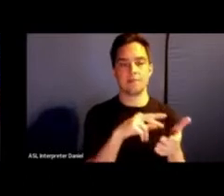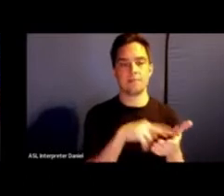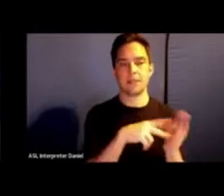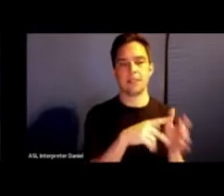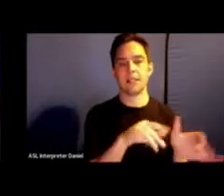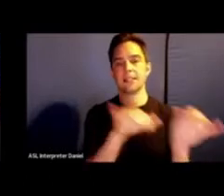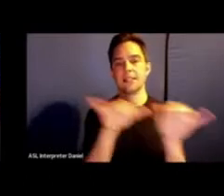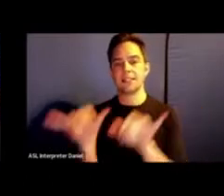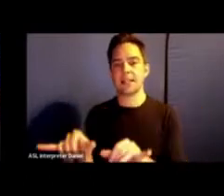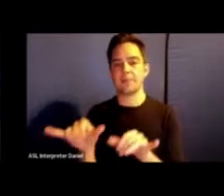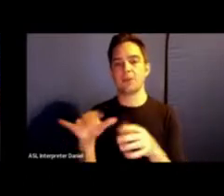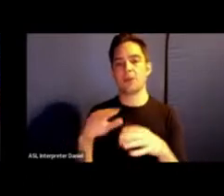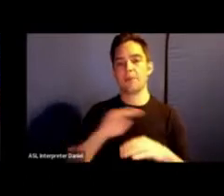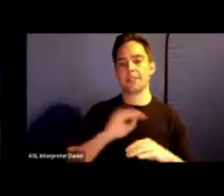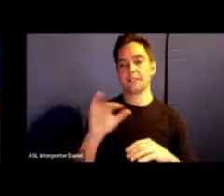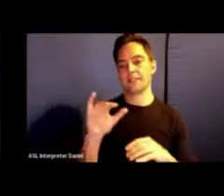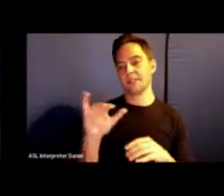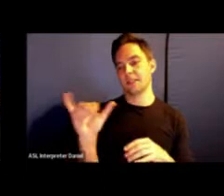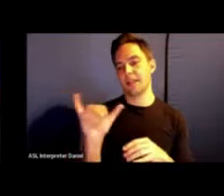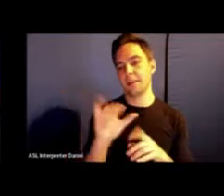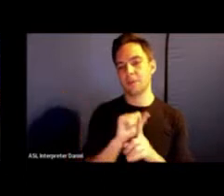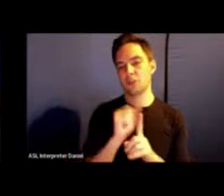the same services. Next slide please.